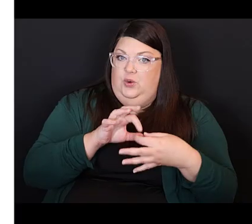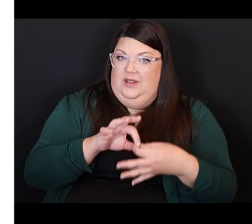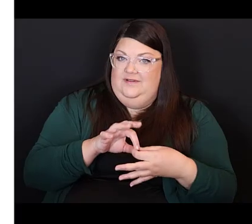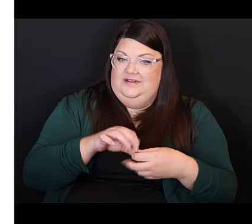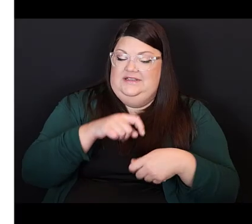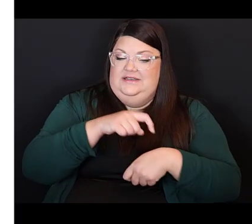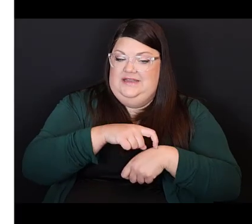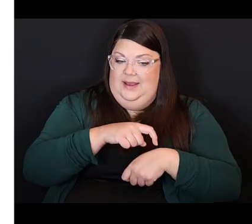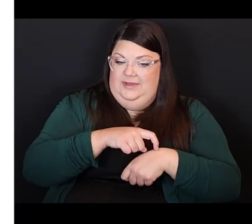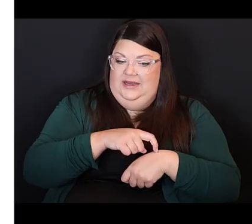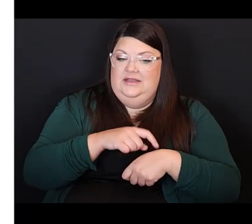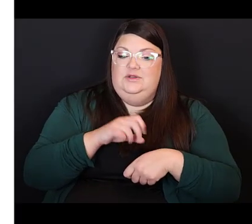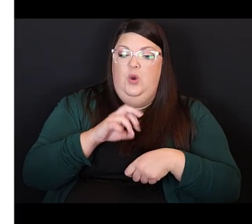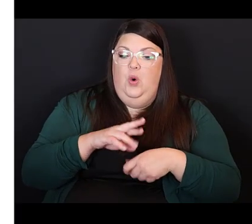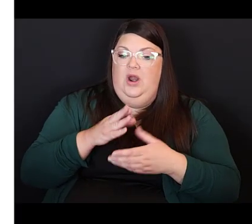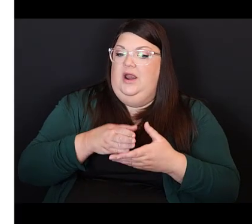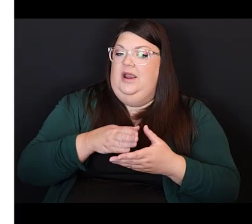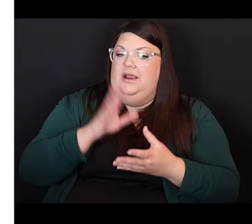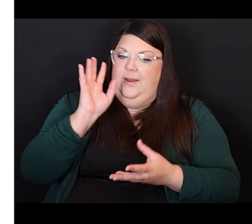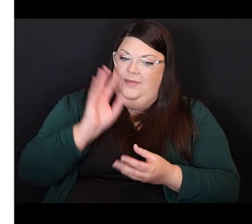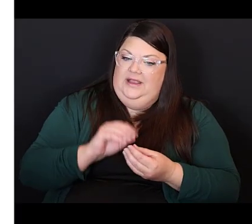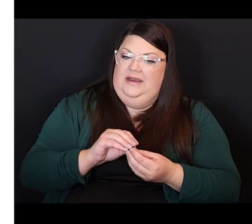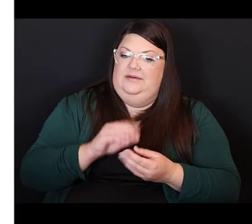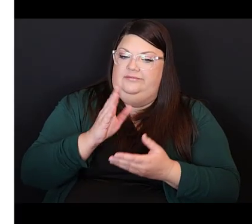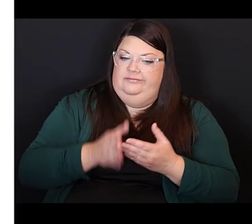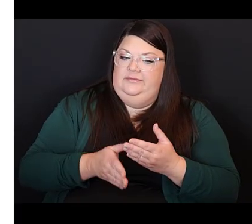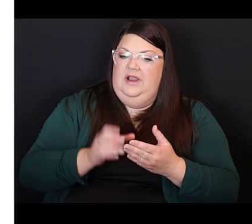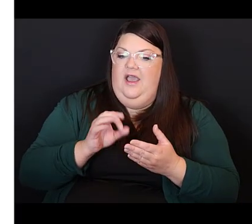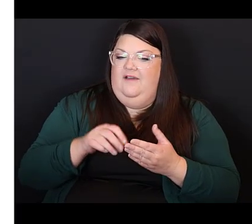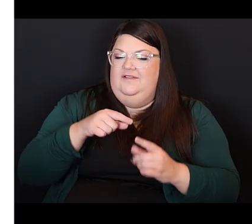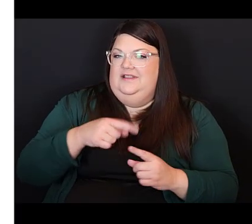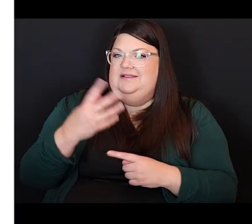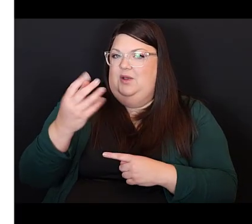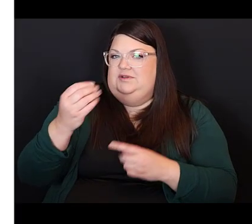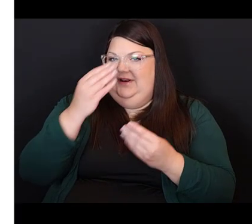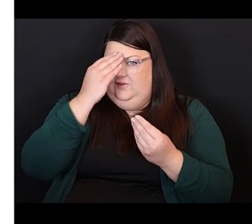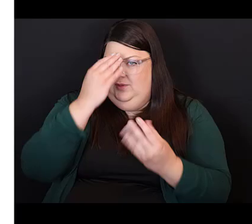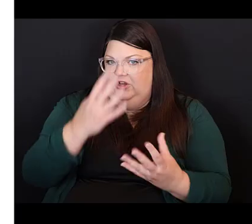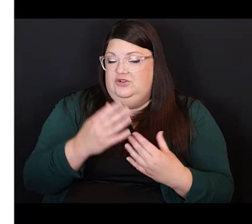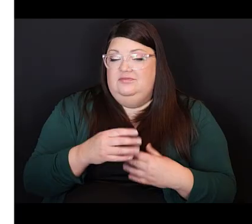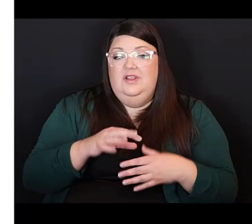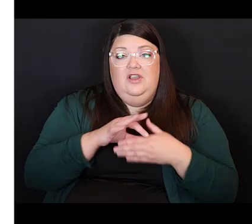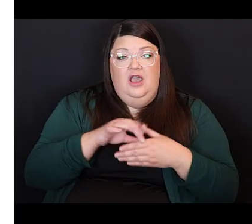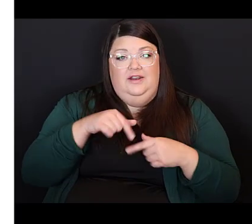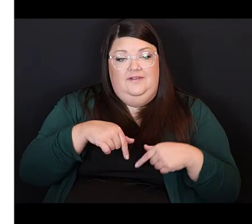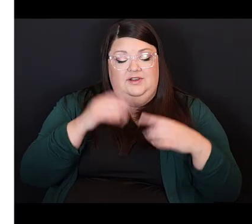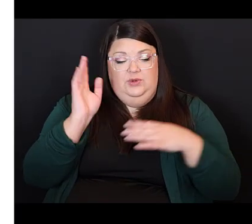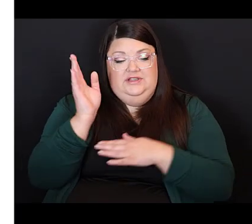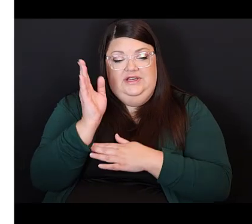or guarantee the accuracy, relevance, timeliness, or completeness of this outside information. The